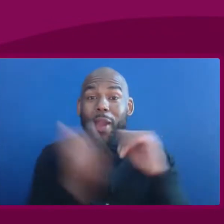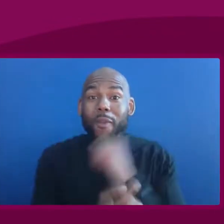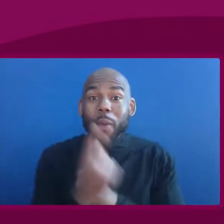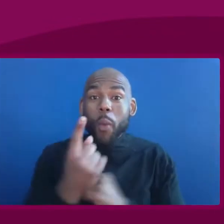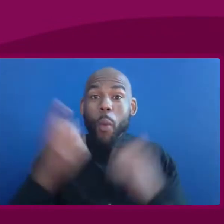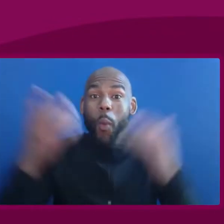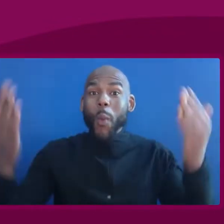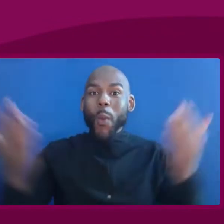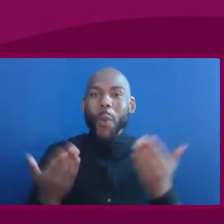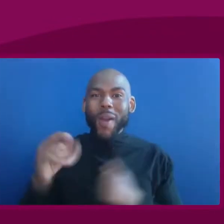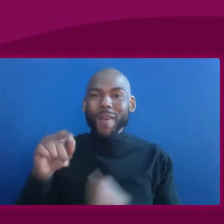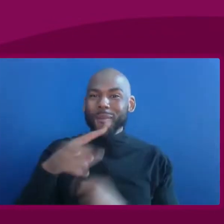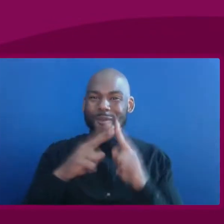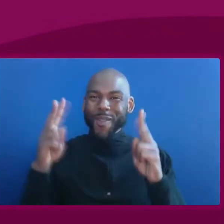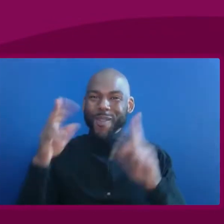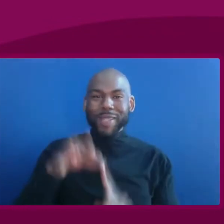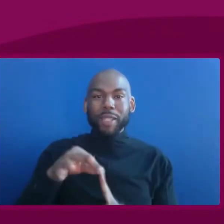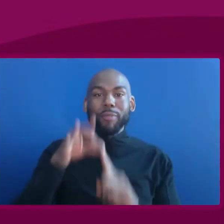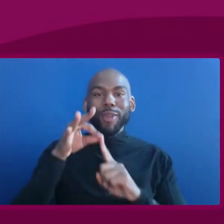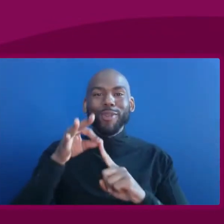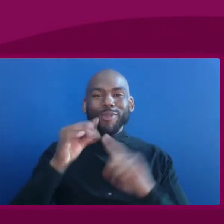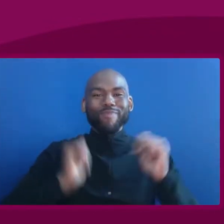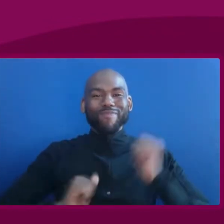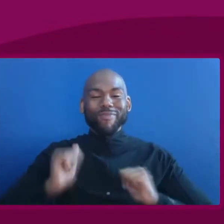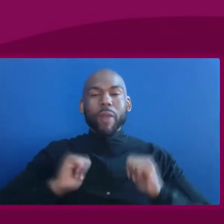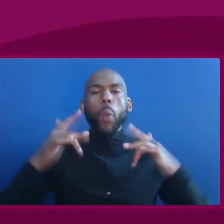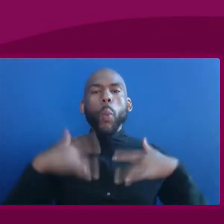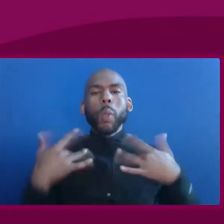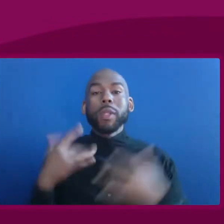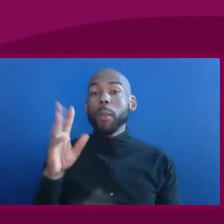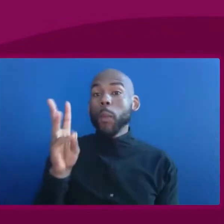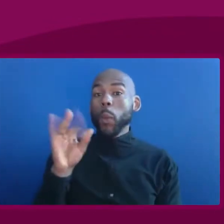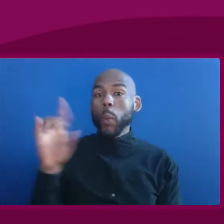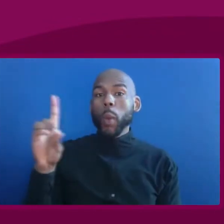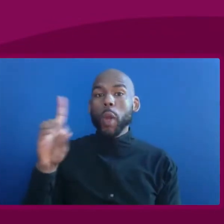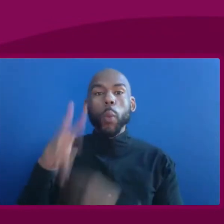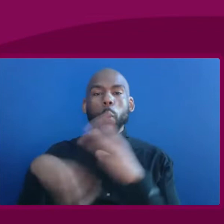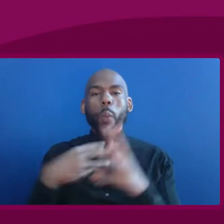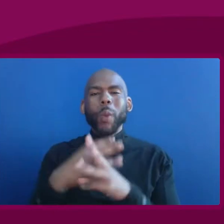And welcome to a very special episode of, "What's Up WID," the World Institute on Disability